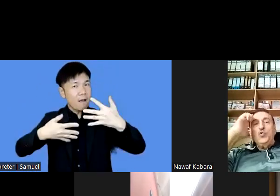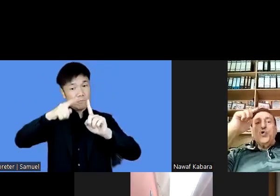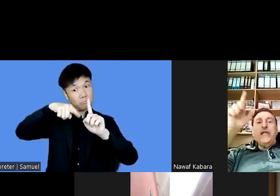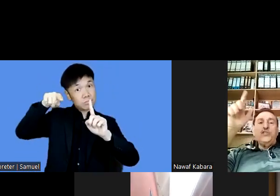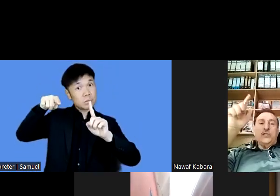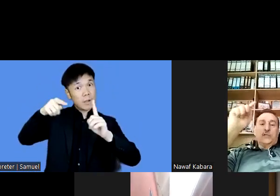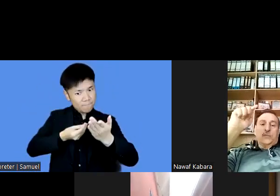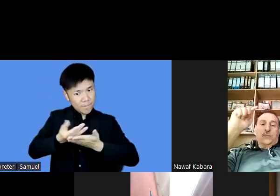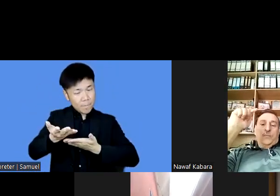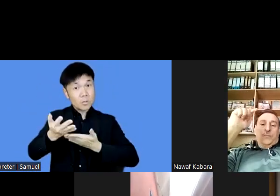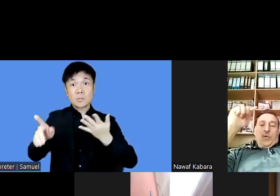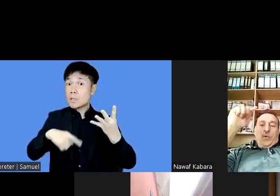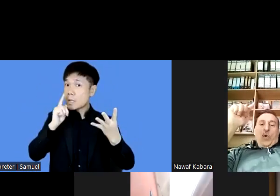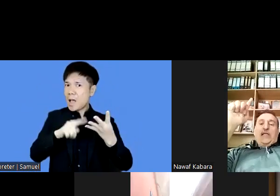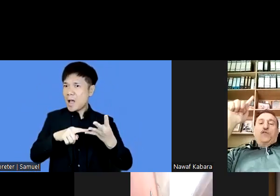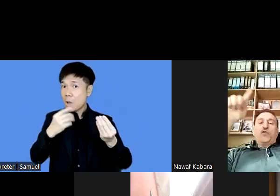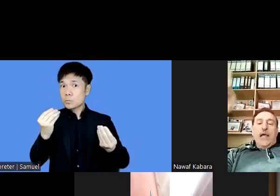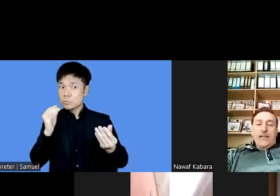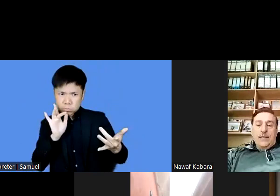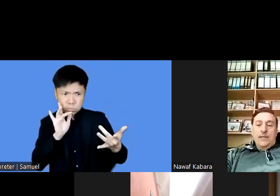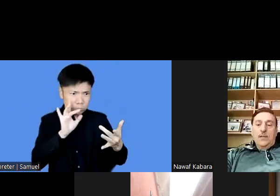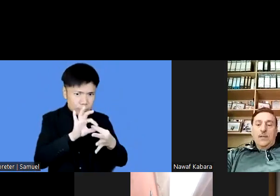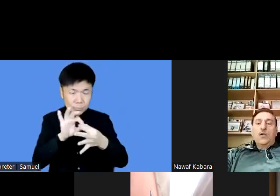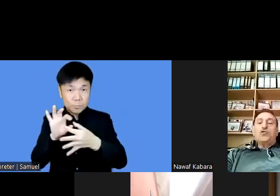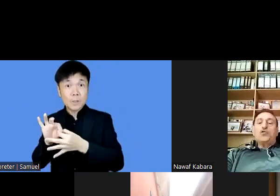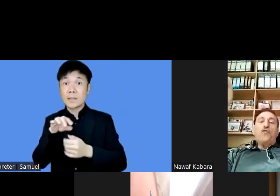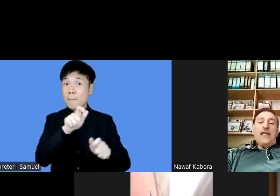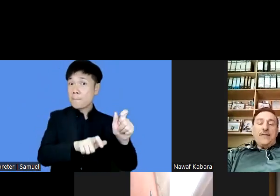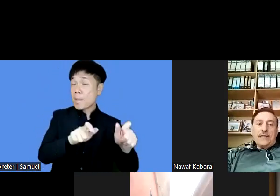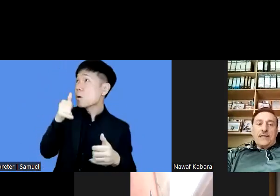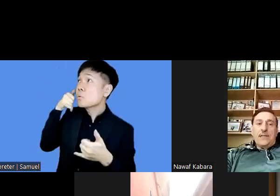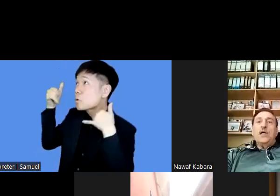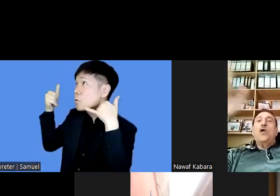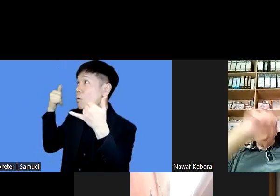the connection, what kind of hotline? Who is going to finance it?